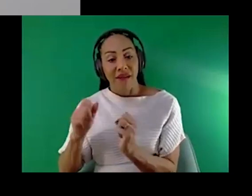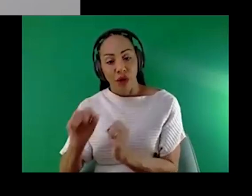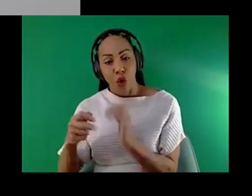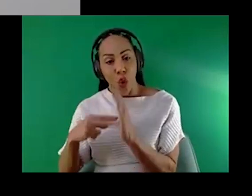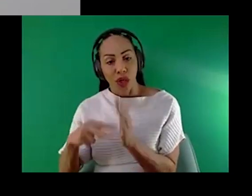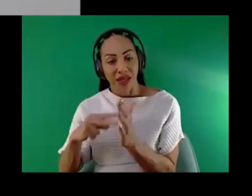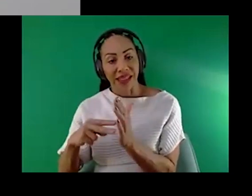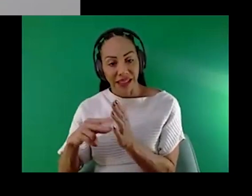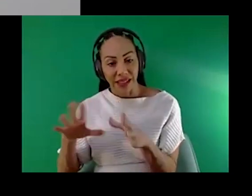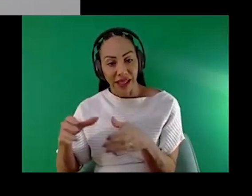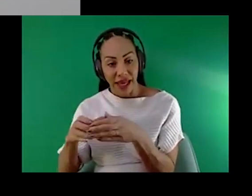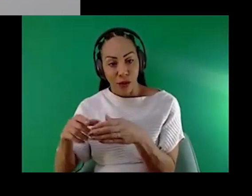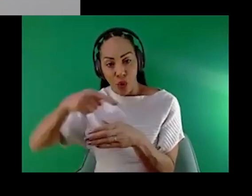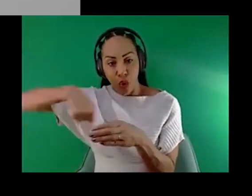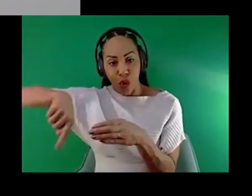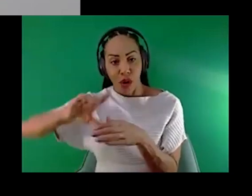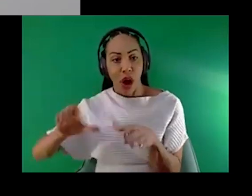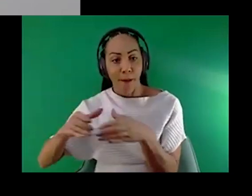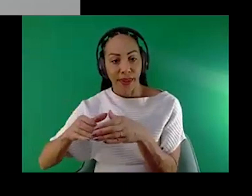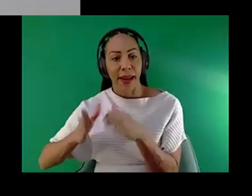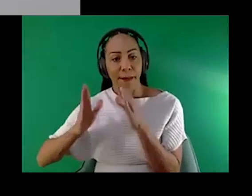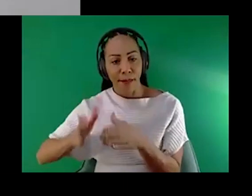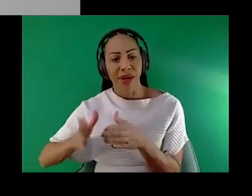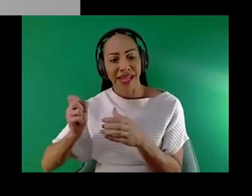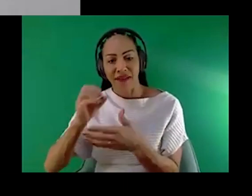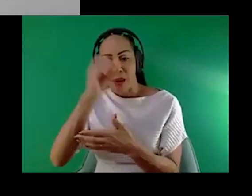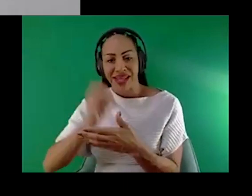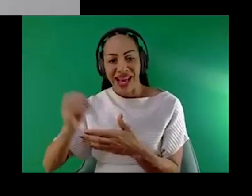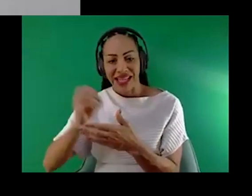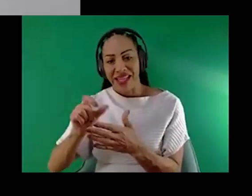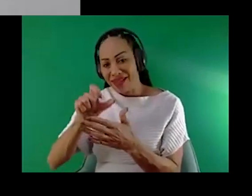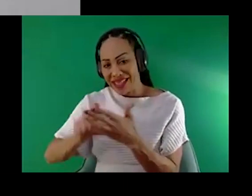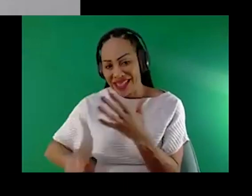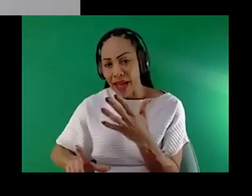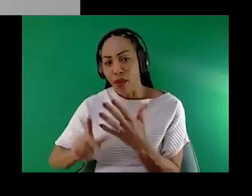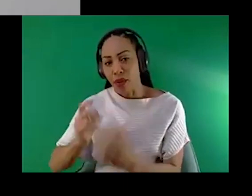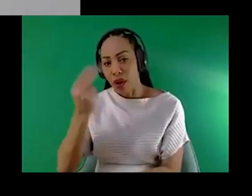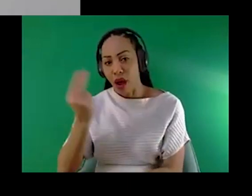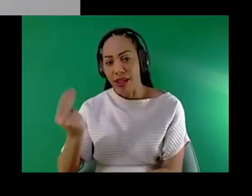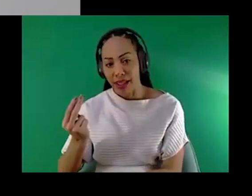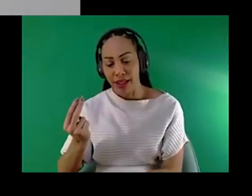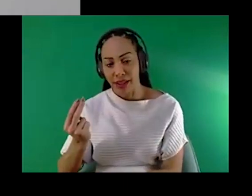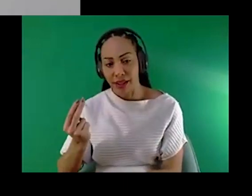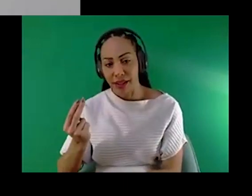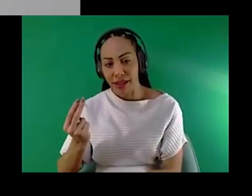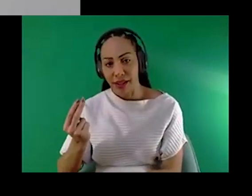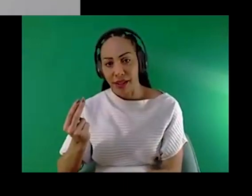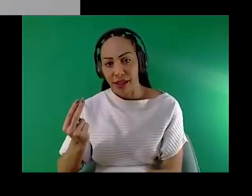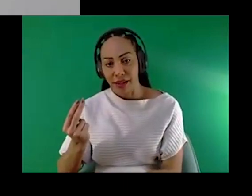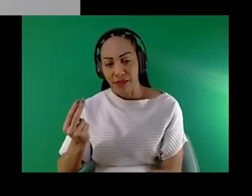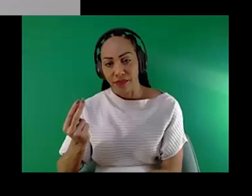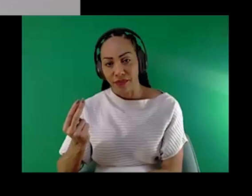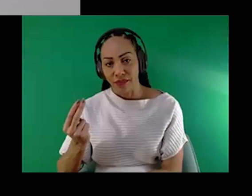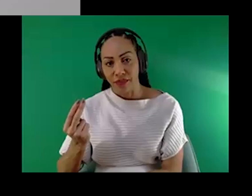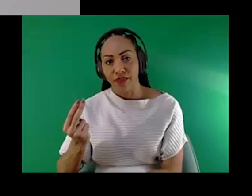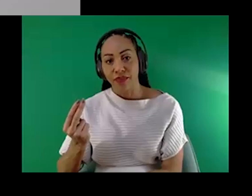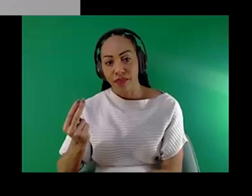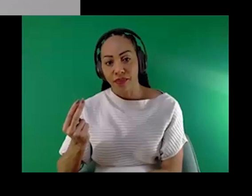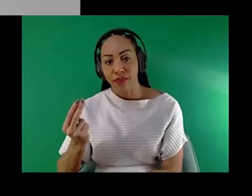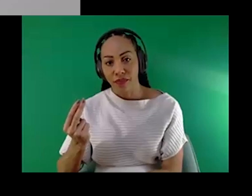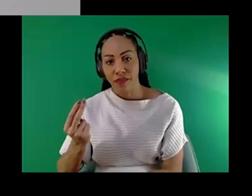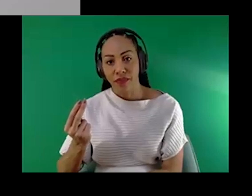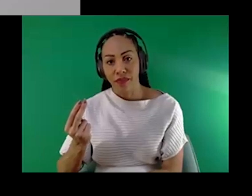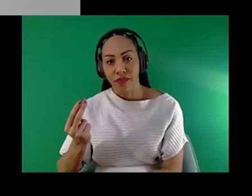the cooperation and it is fundamental that an inclusive activity be carried